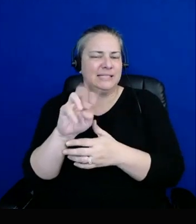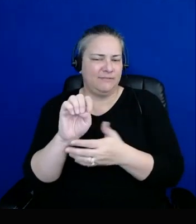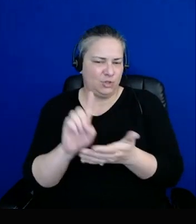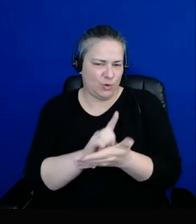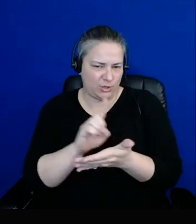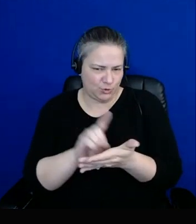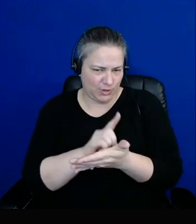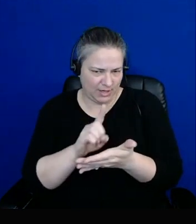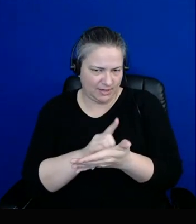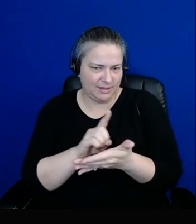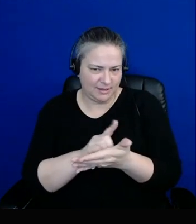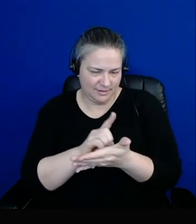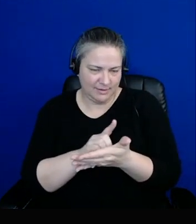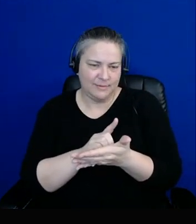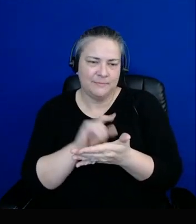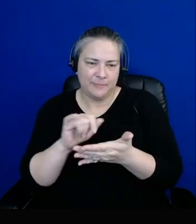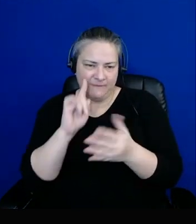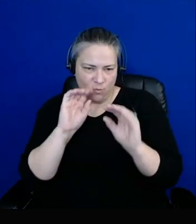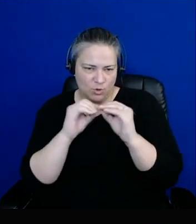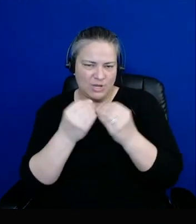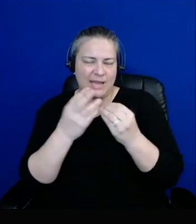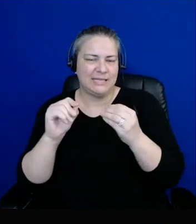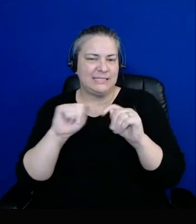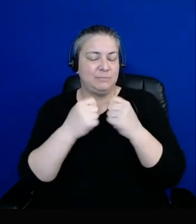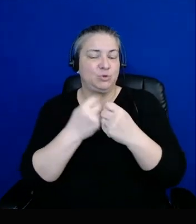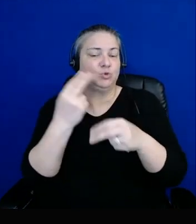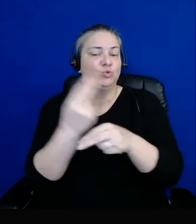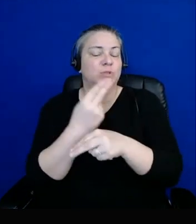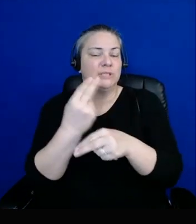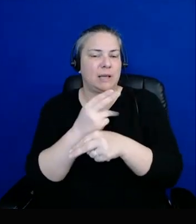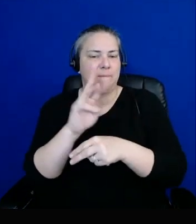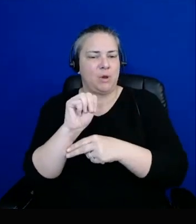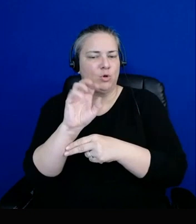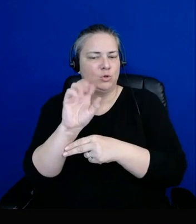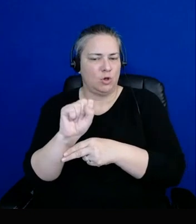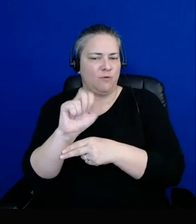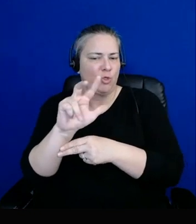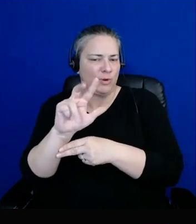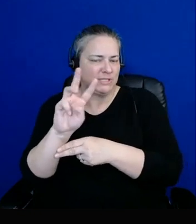I recommend it for organization and teams using Microsoft